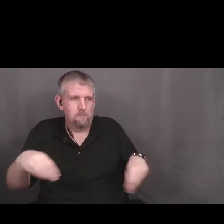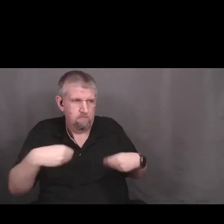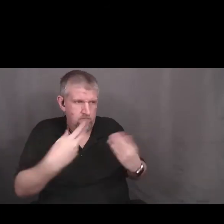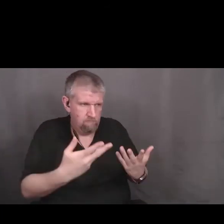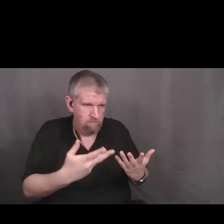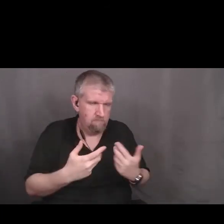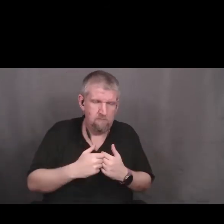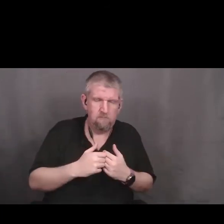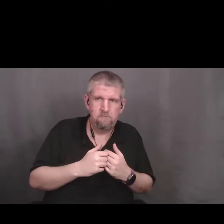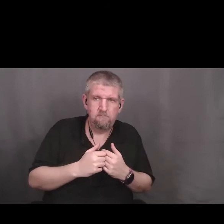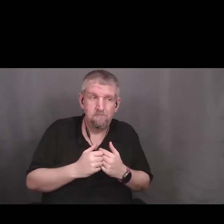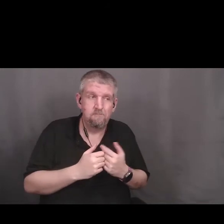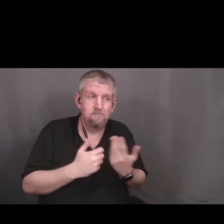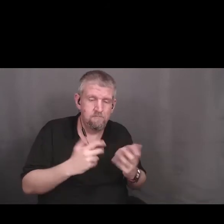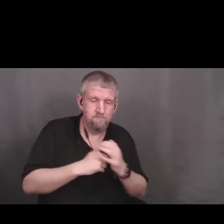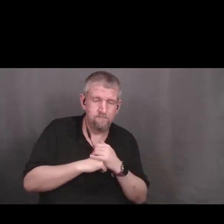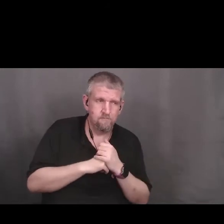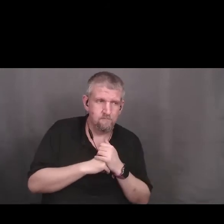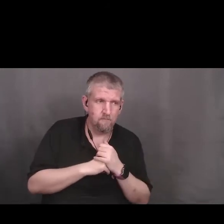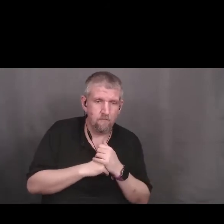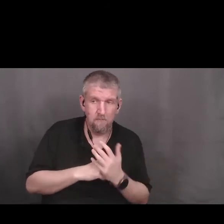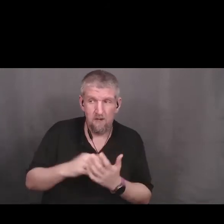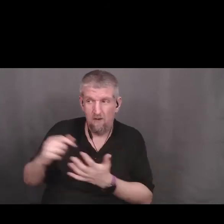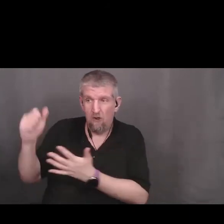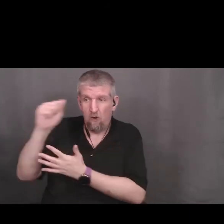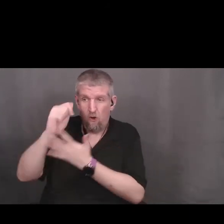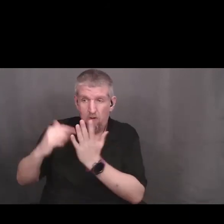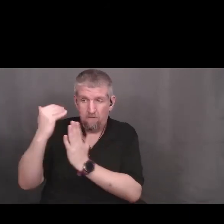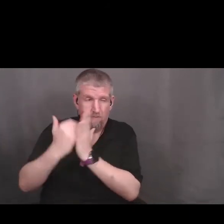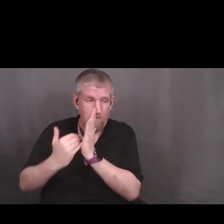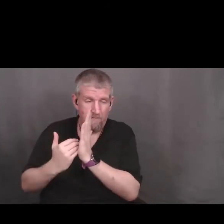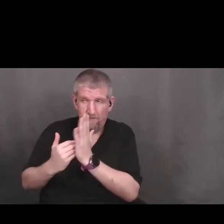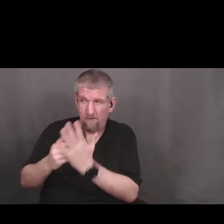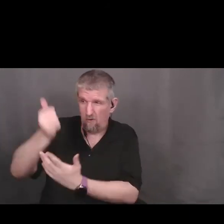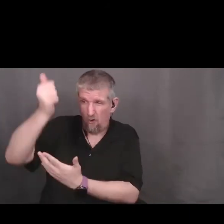but unfortunately, not all the services are listed in this PowerPoint presentation.